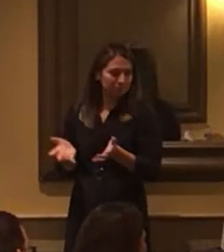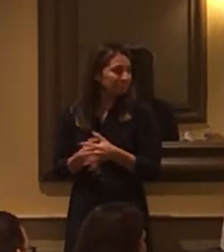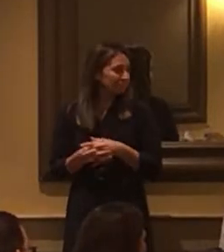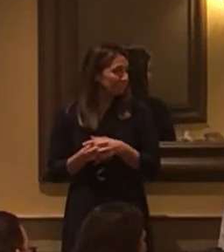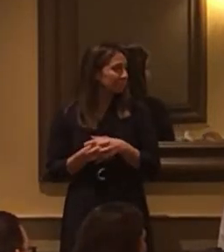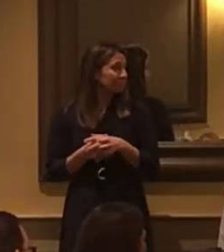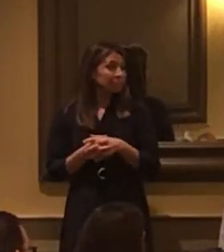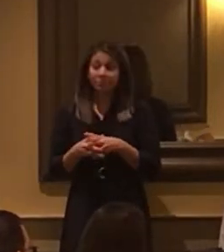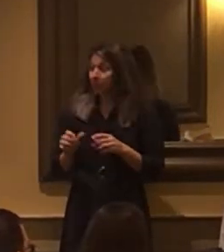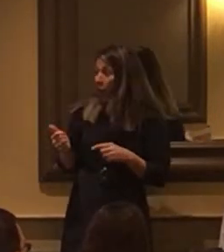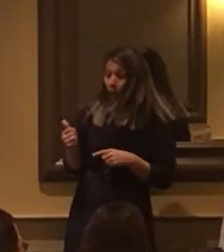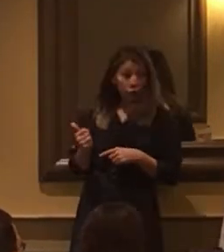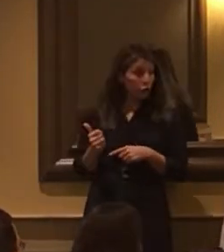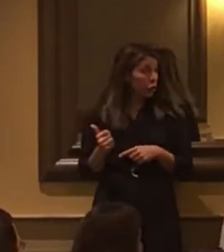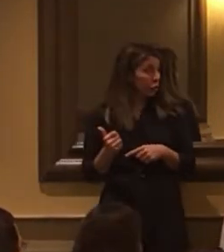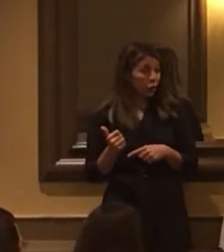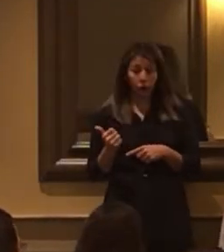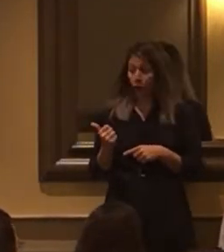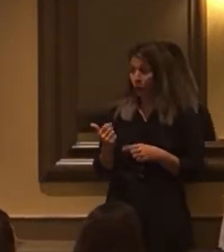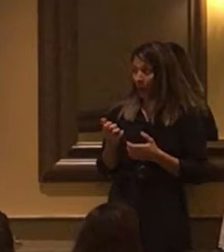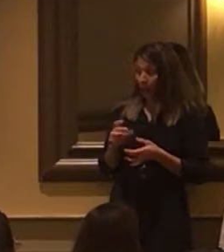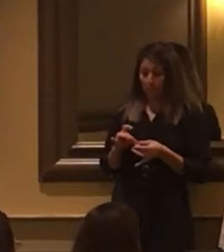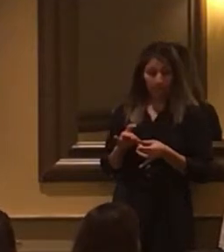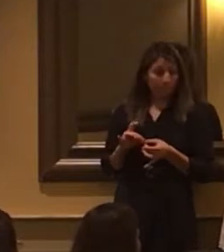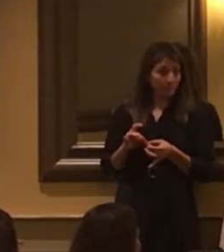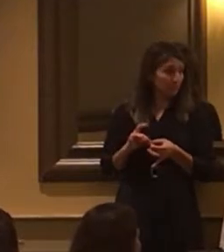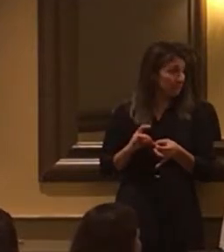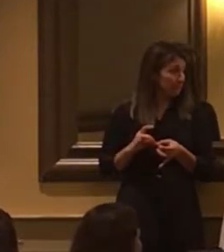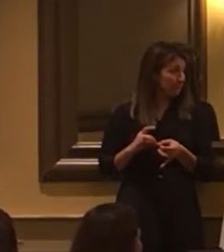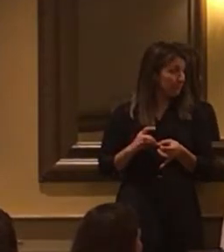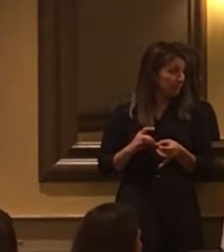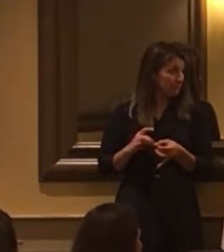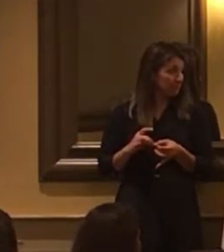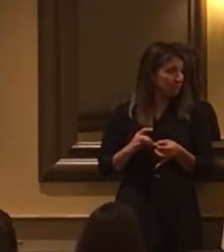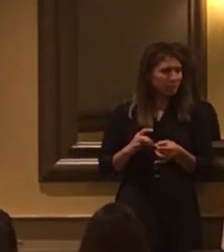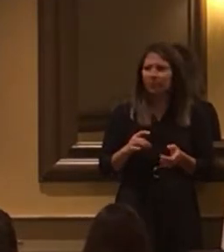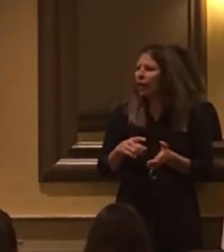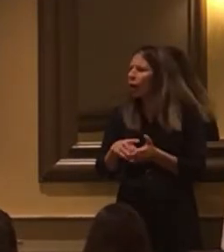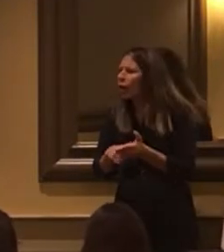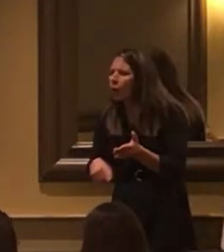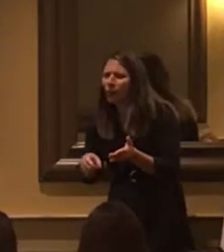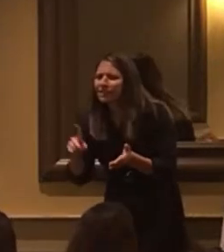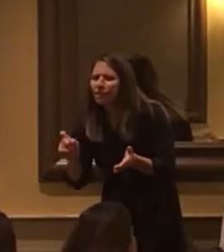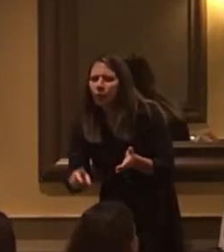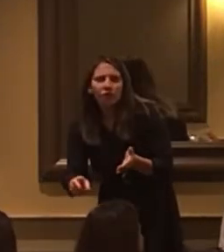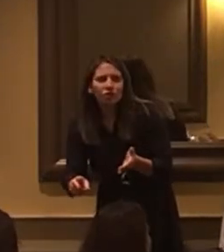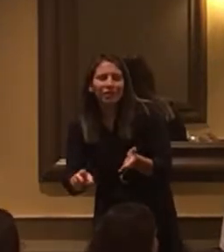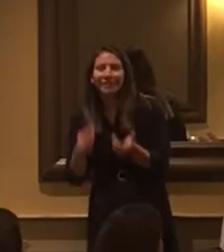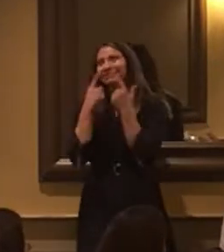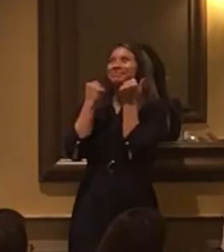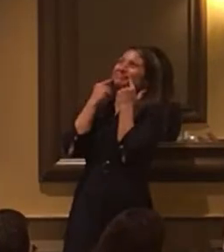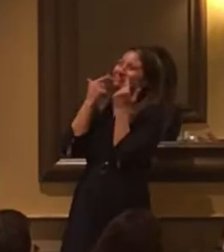Anyone else?